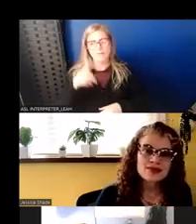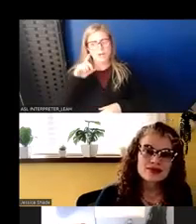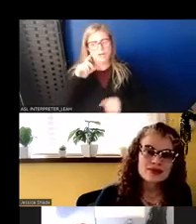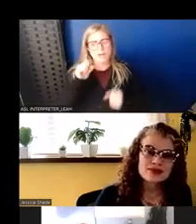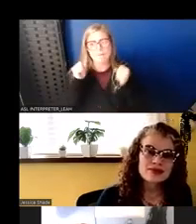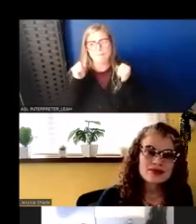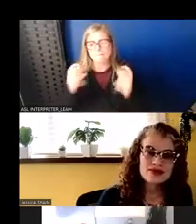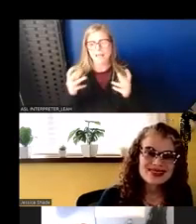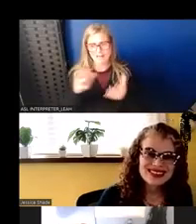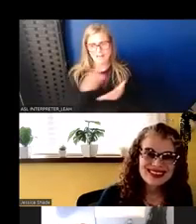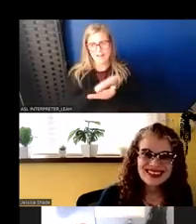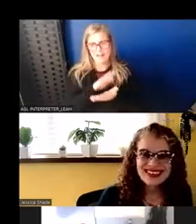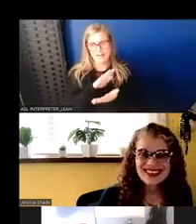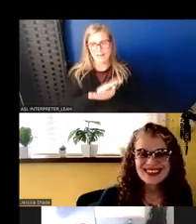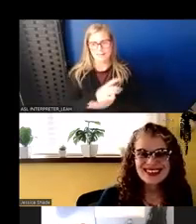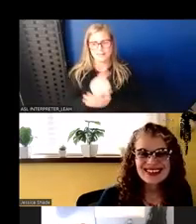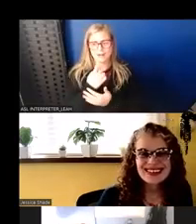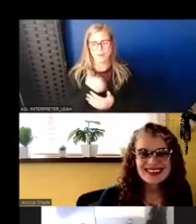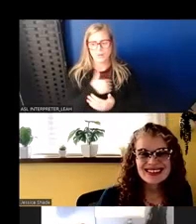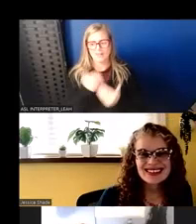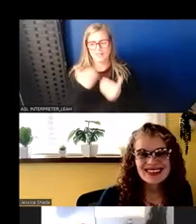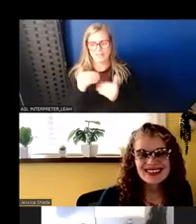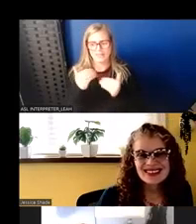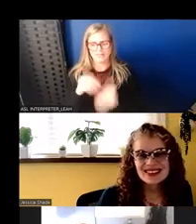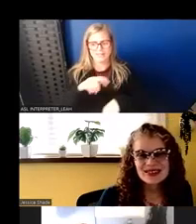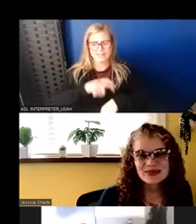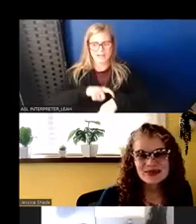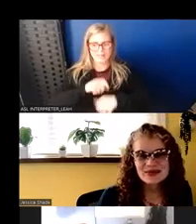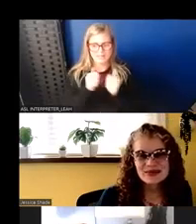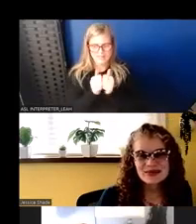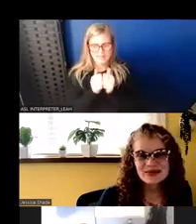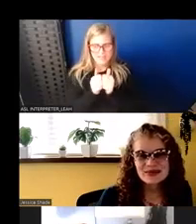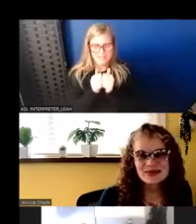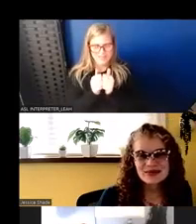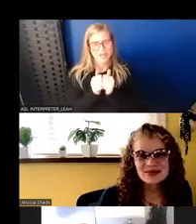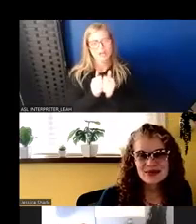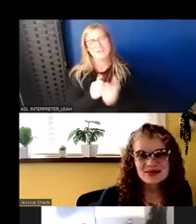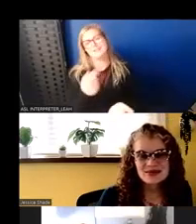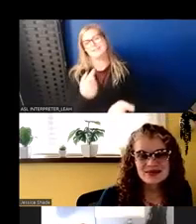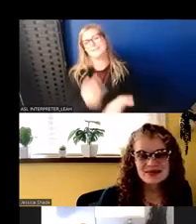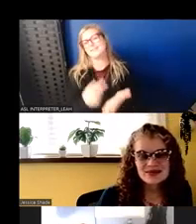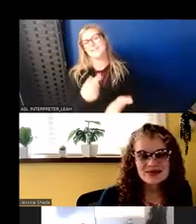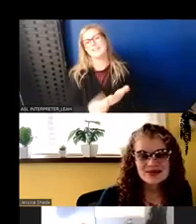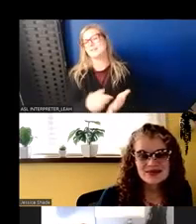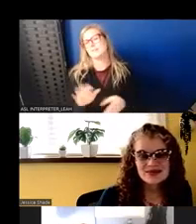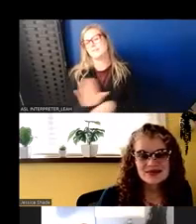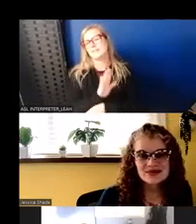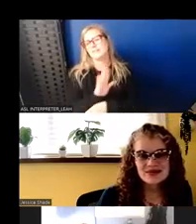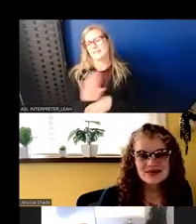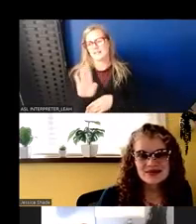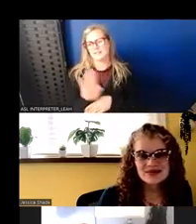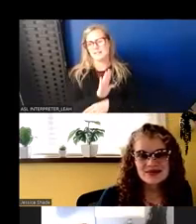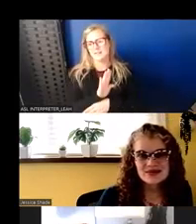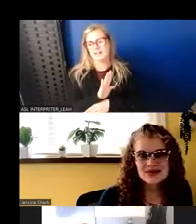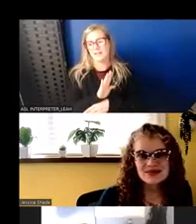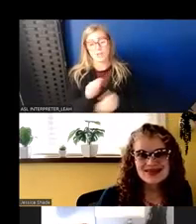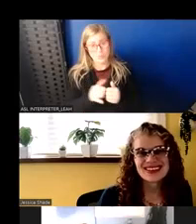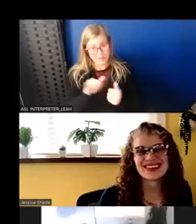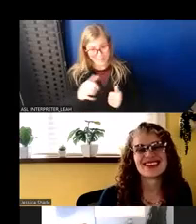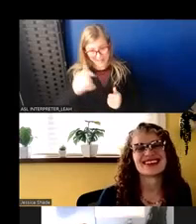have limited time together, let's get to business. And I want to tell you that that coming in with that attitude is counterproductive.